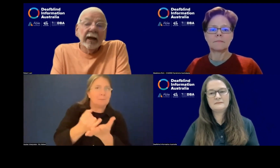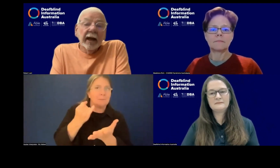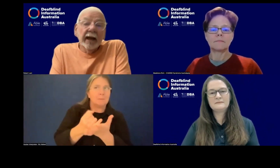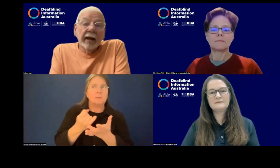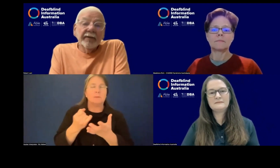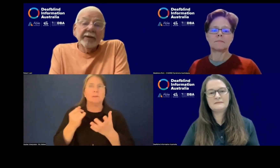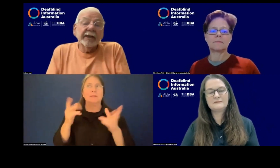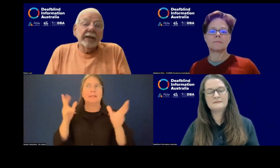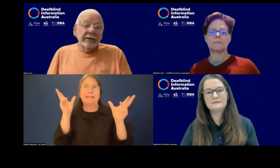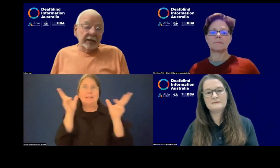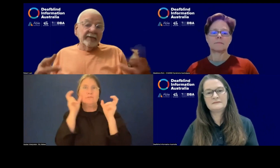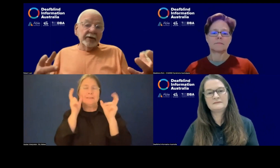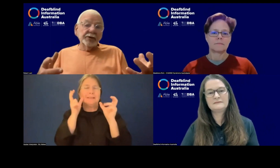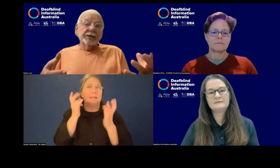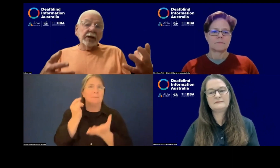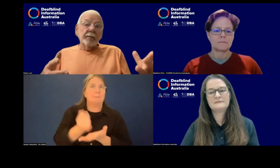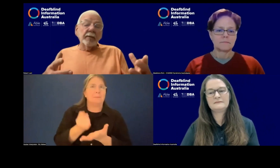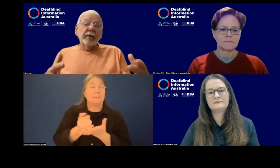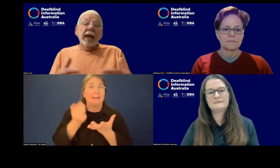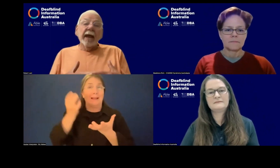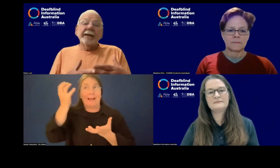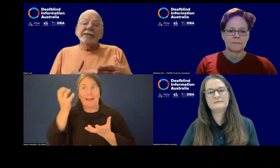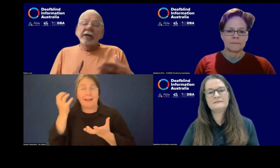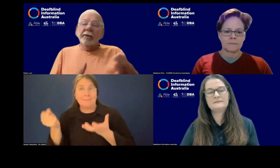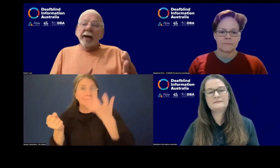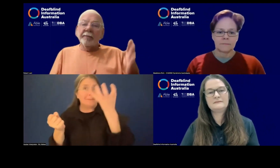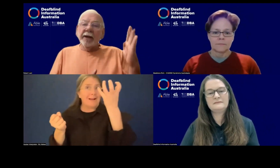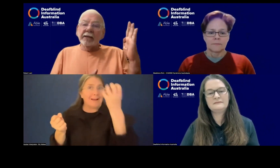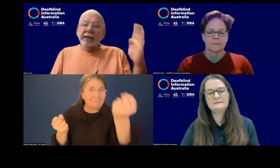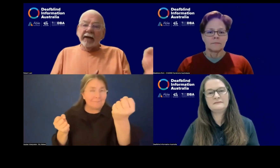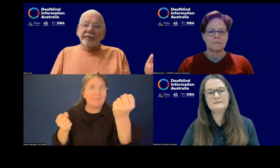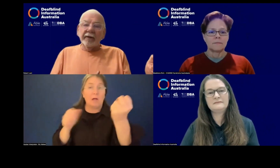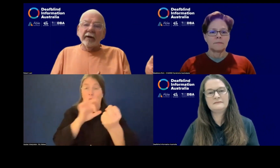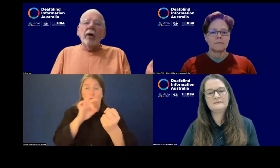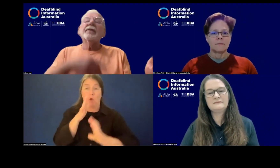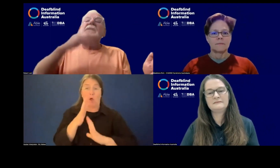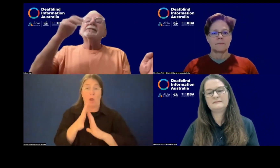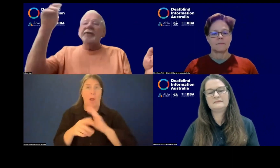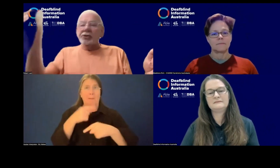That the individual is coping with, and it's not about being deaf, and oh there's a vision